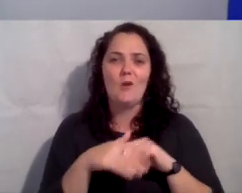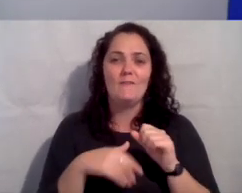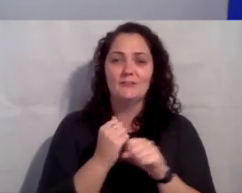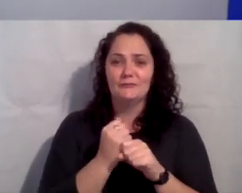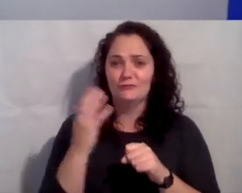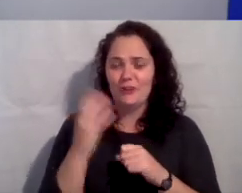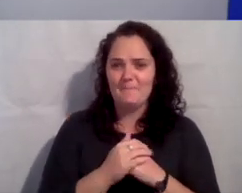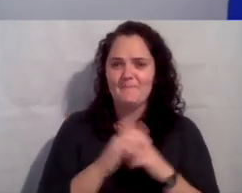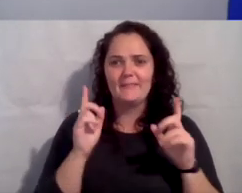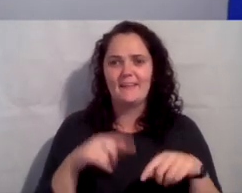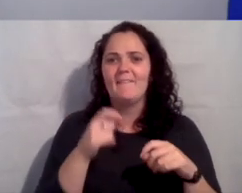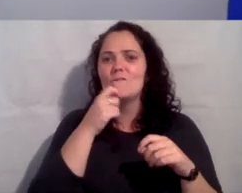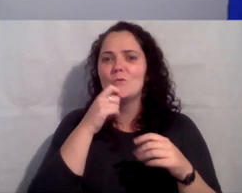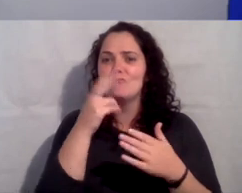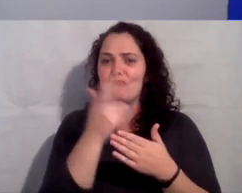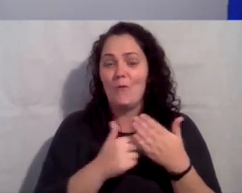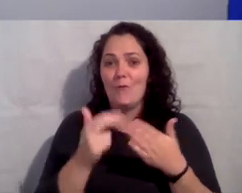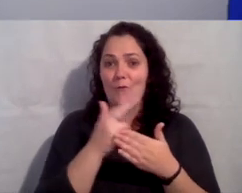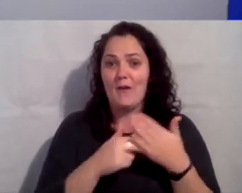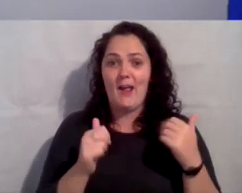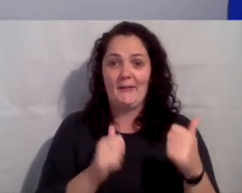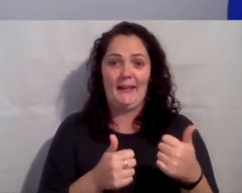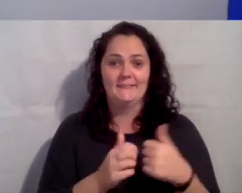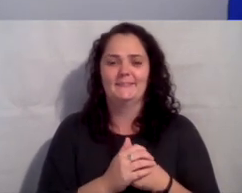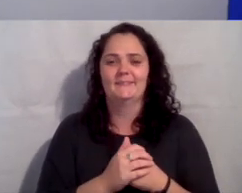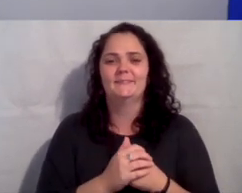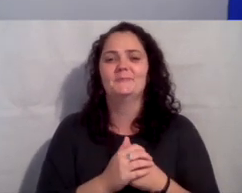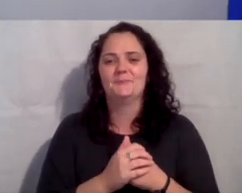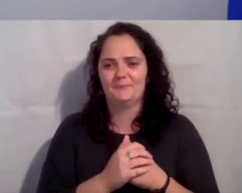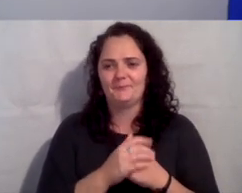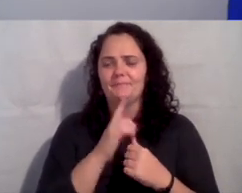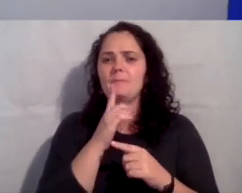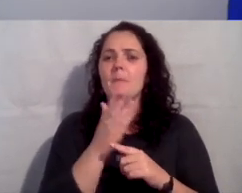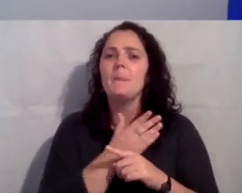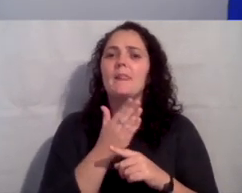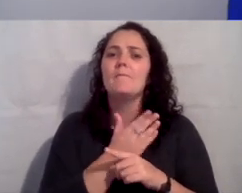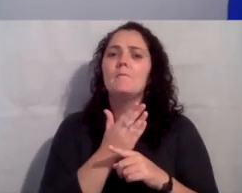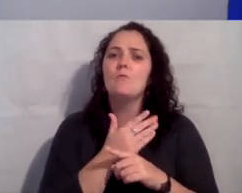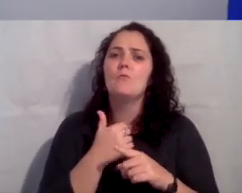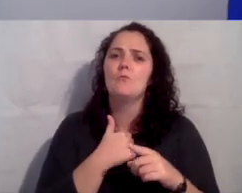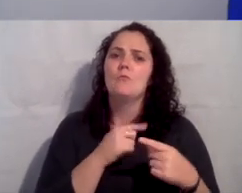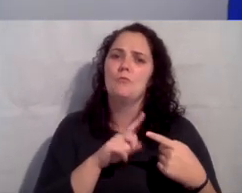start doing our first couple of drawings here this evening. Now before we do that I want to talk a little